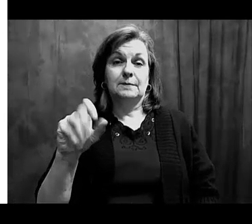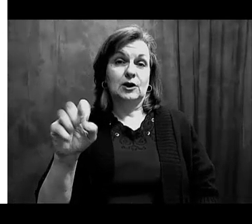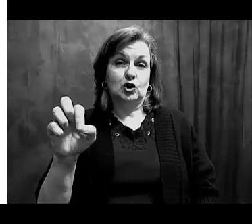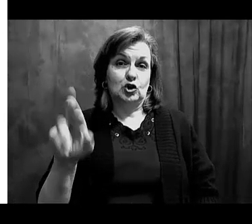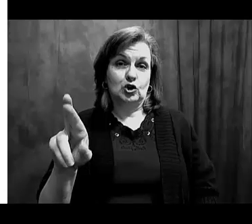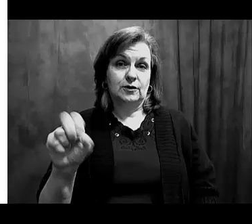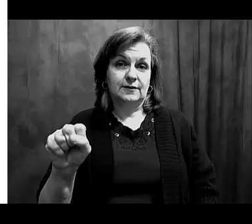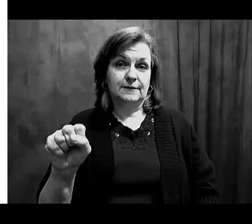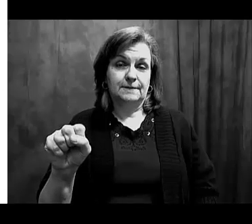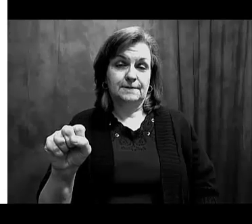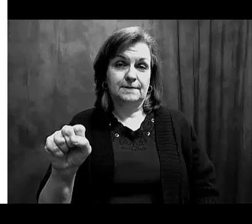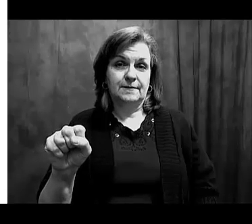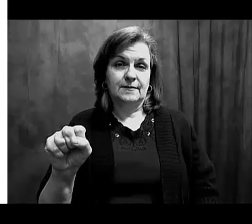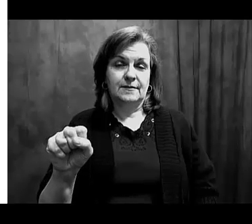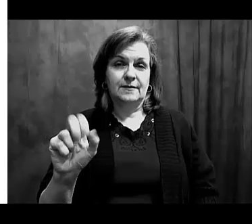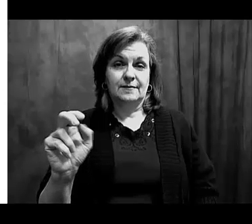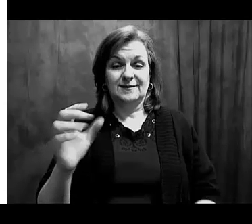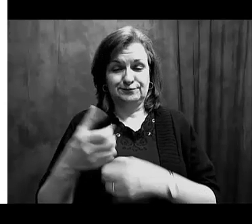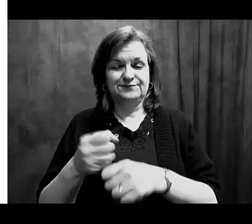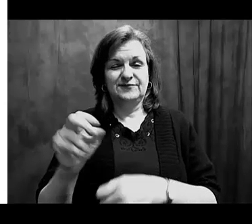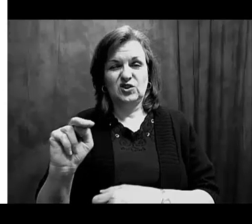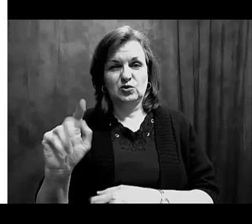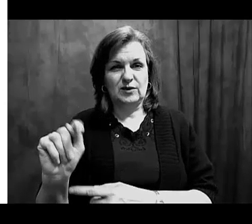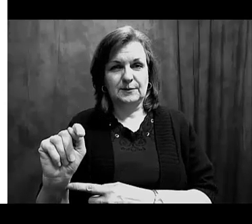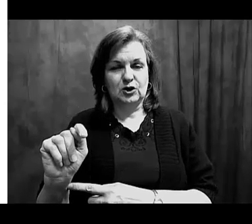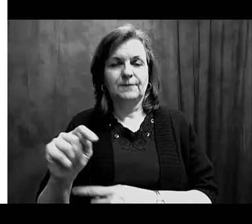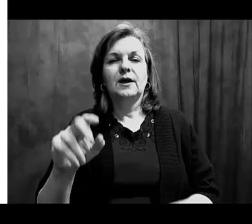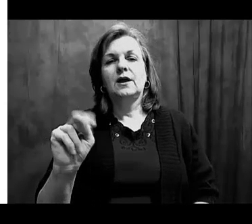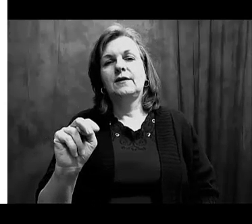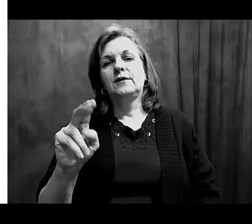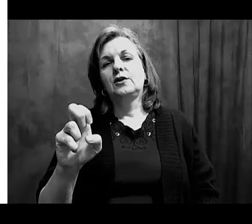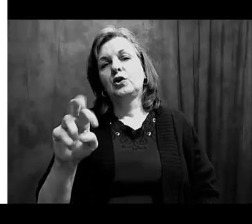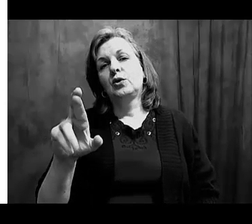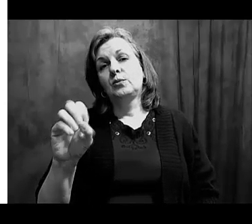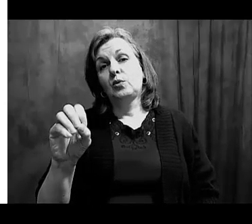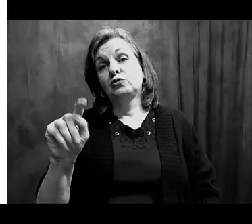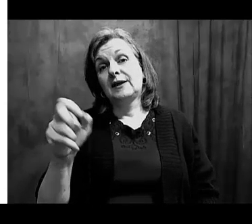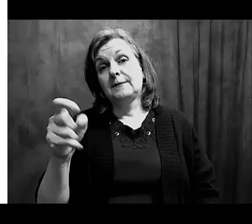the neurotransmitter is going to be released